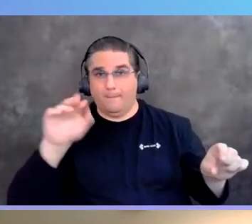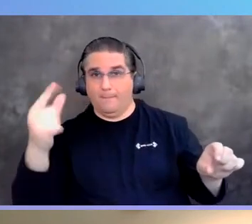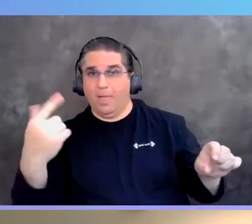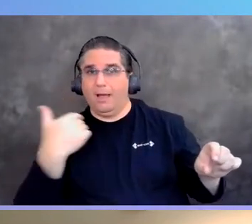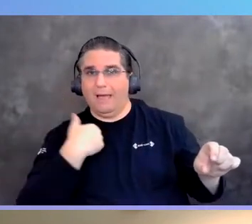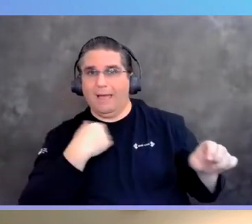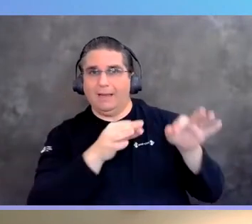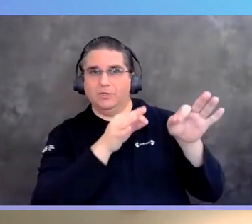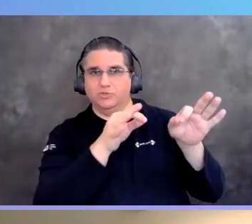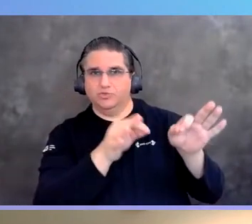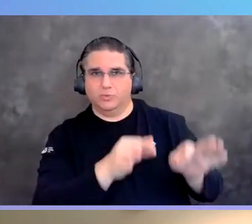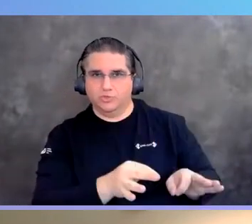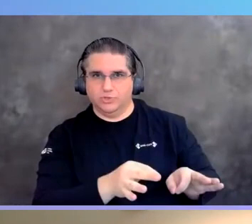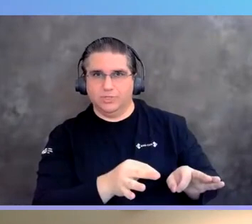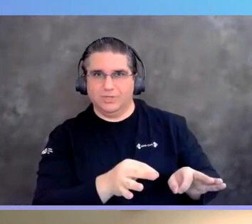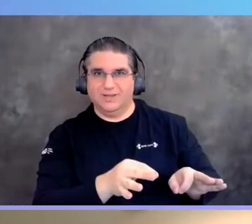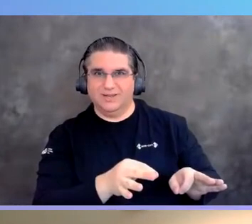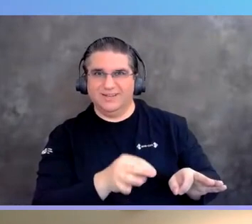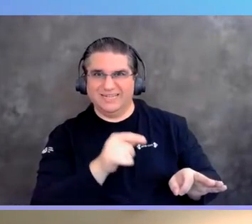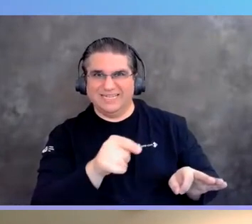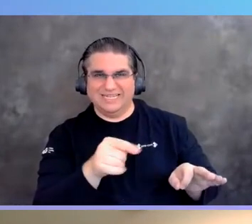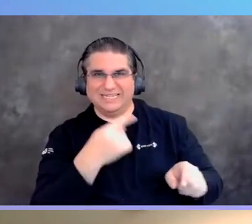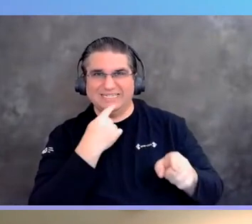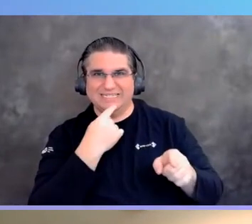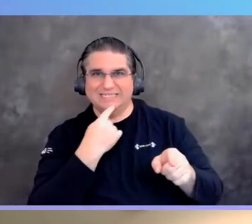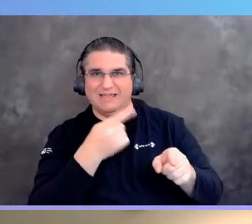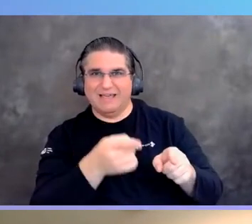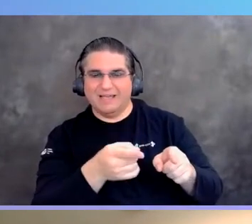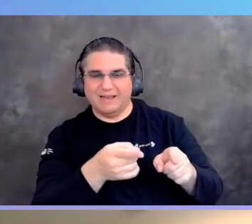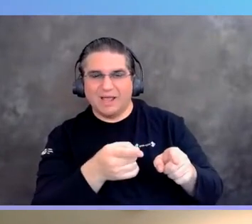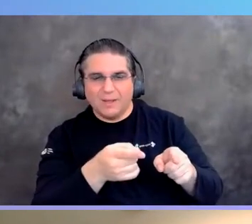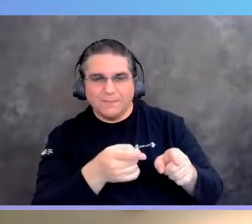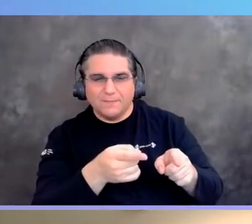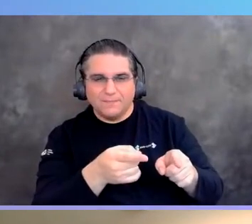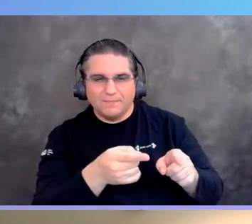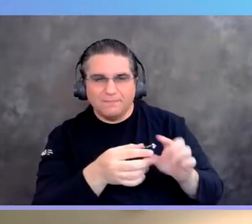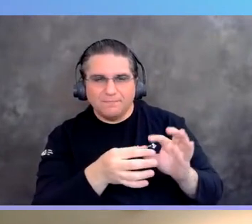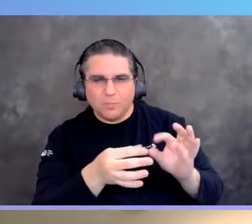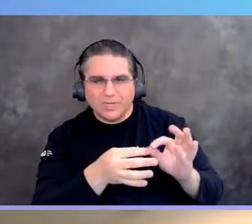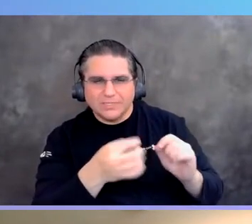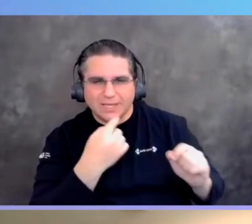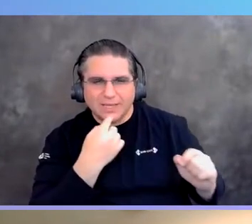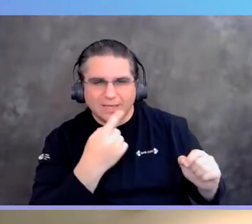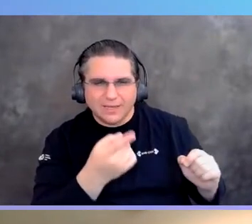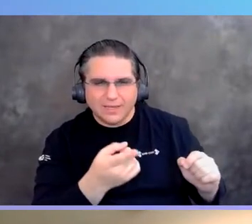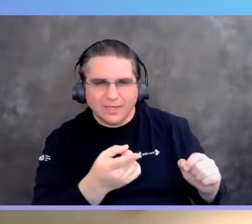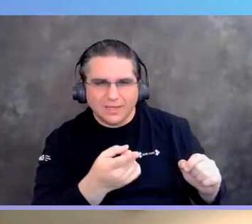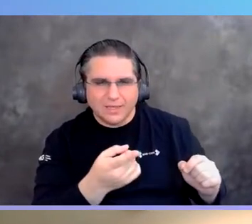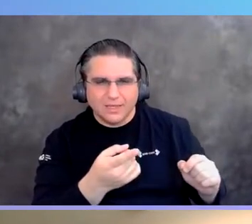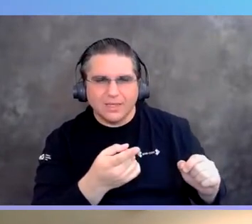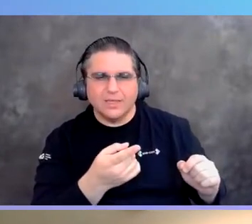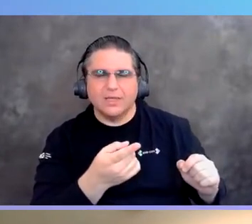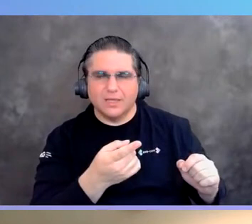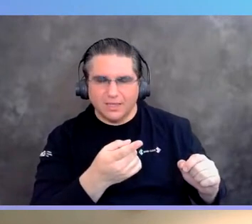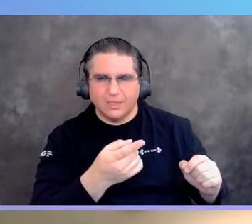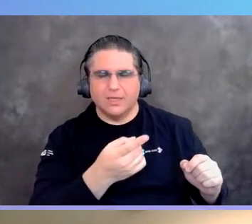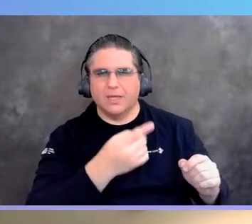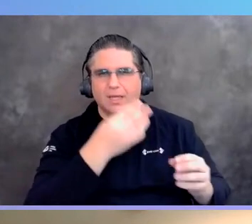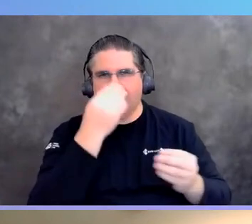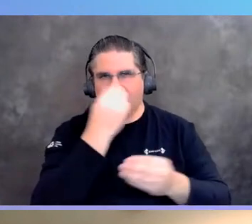mentioned that there were, um. That there was information about